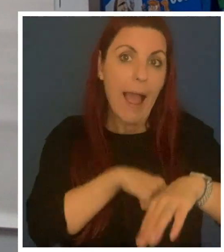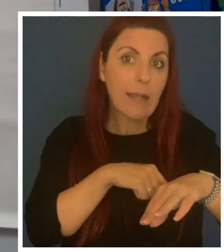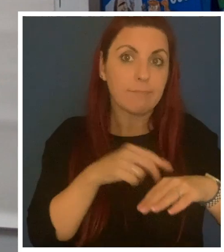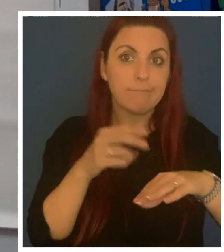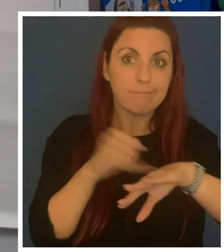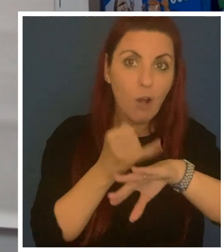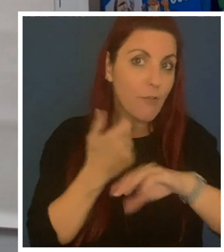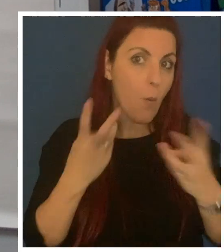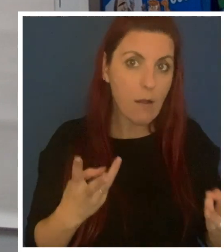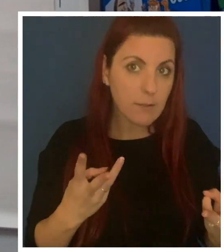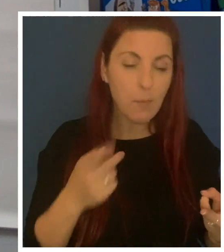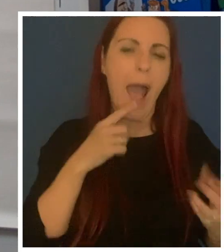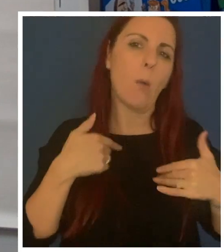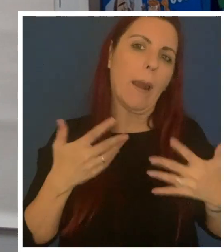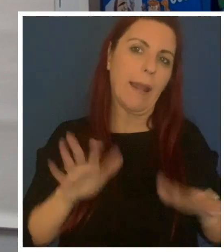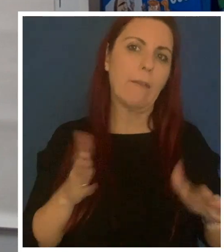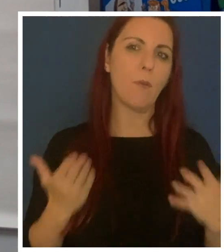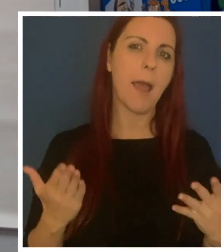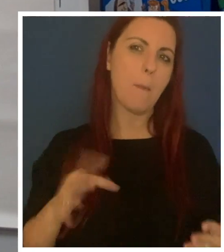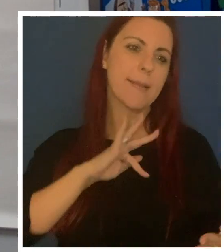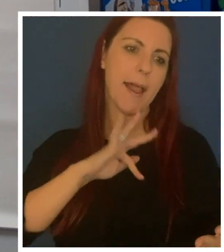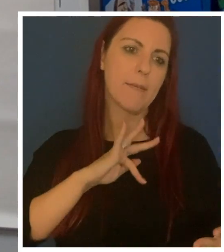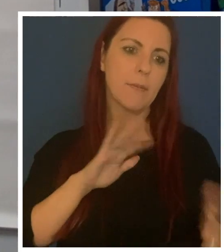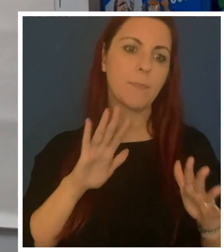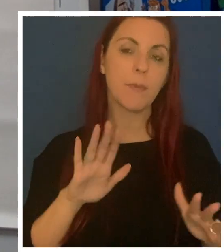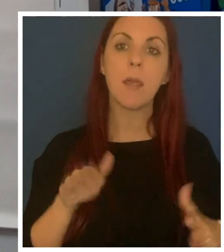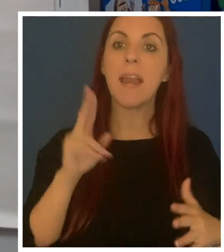Next thing we're going to do is we're going to do her mouth.